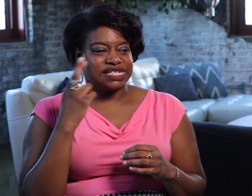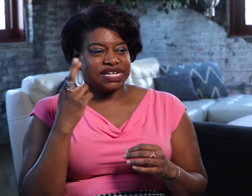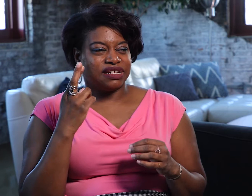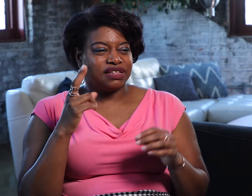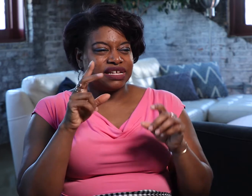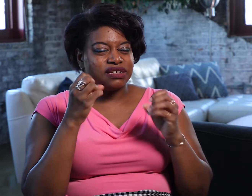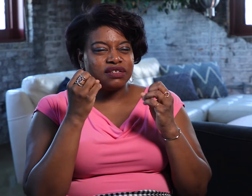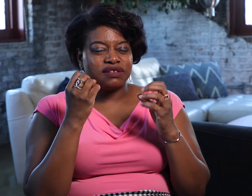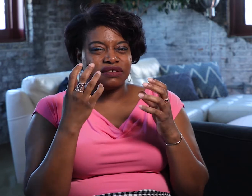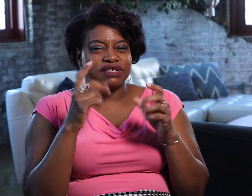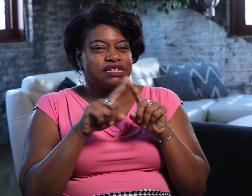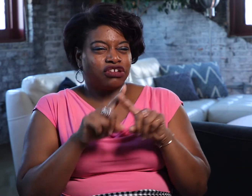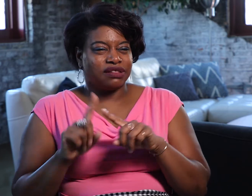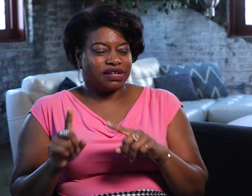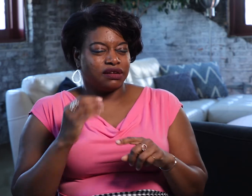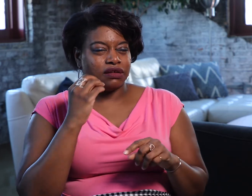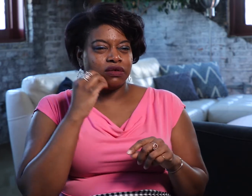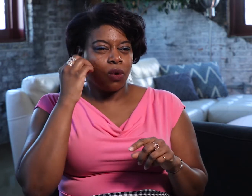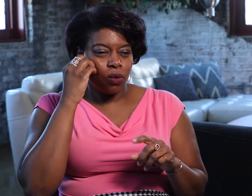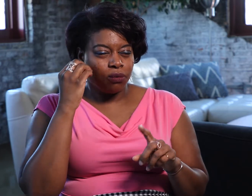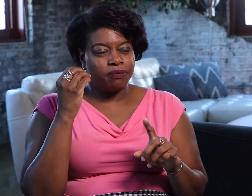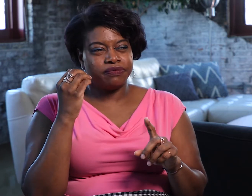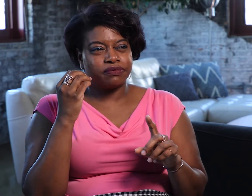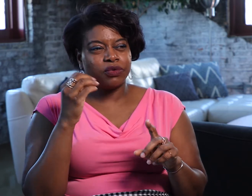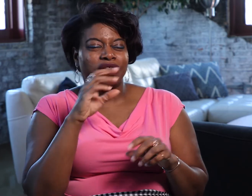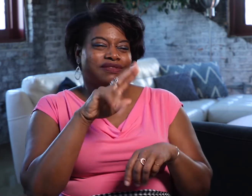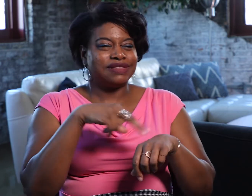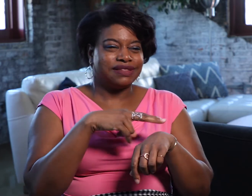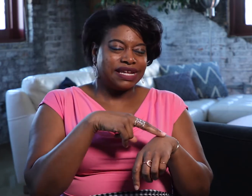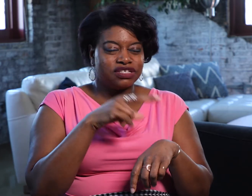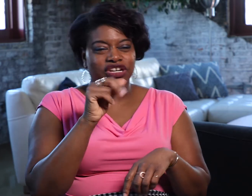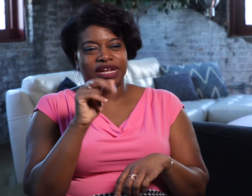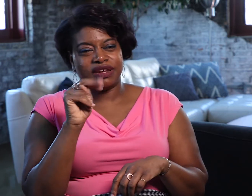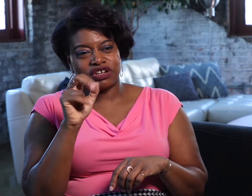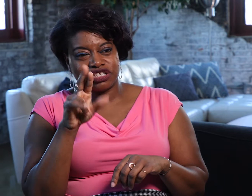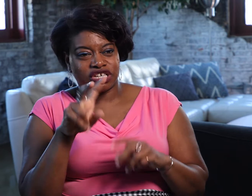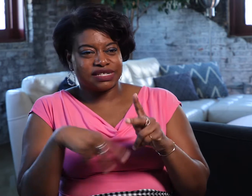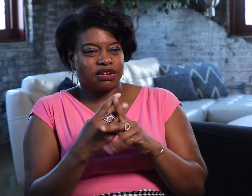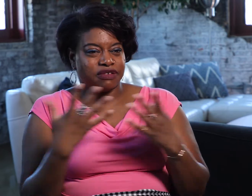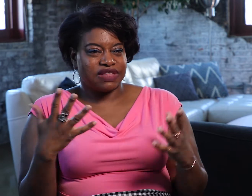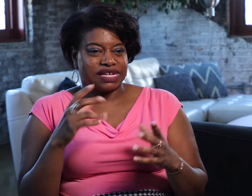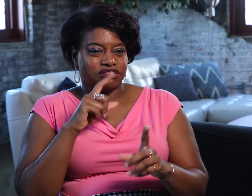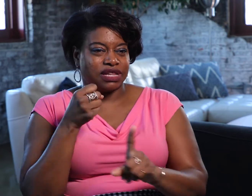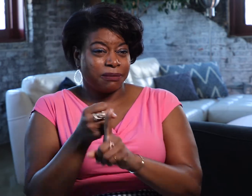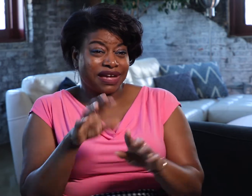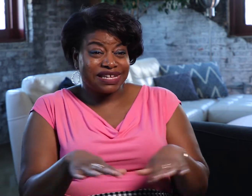Based on my experiences growing up and recognizing that home life and that nature versus nurture type of thing